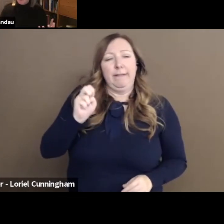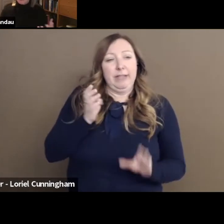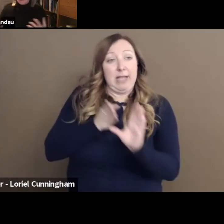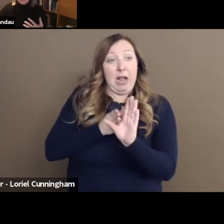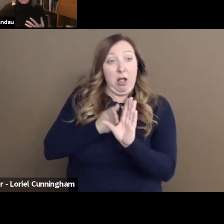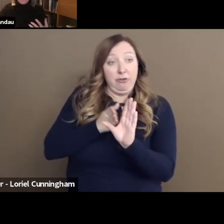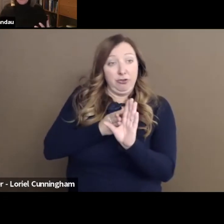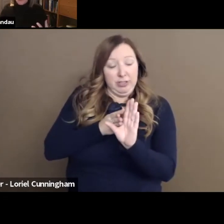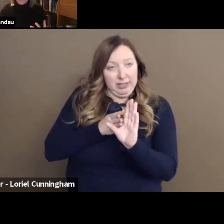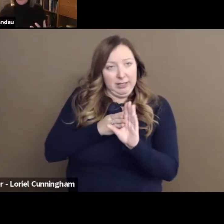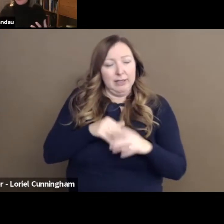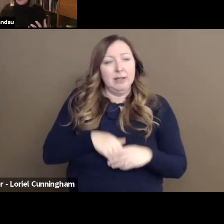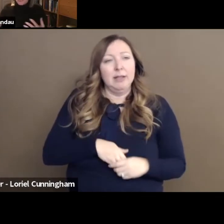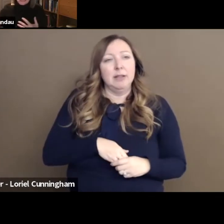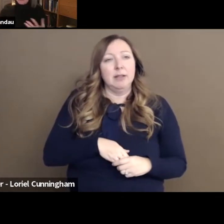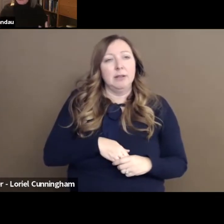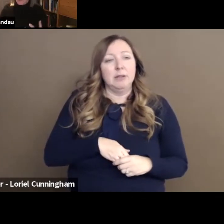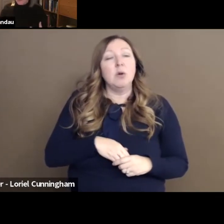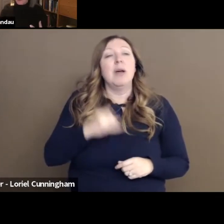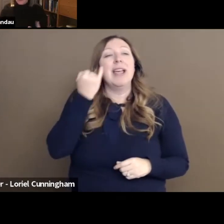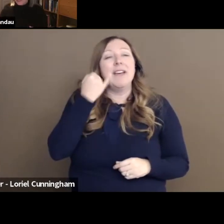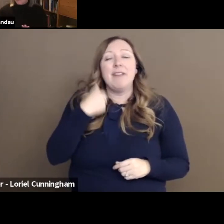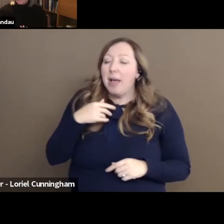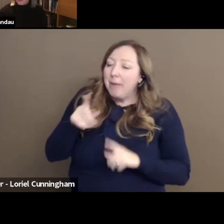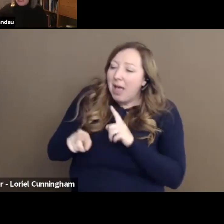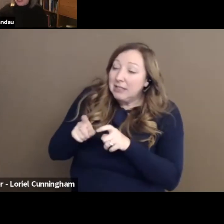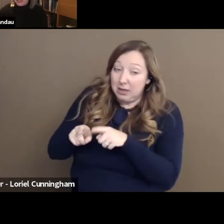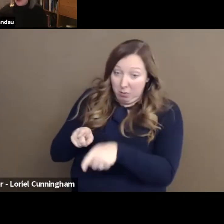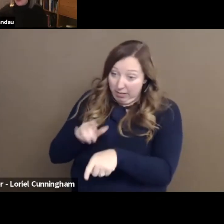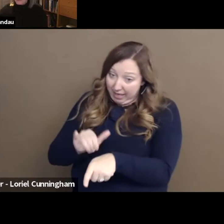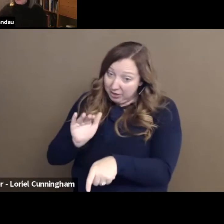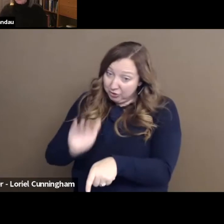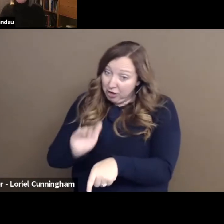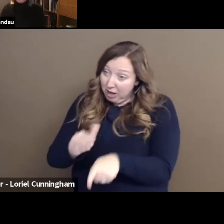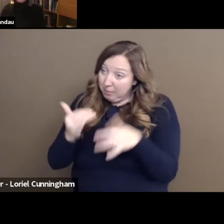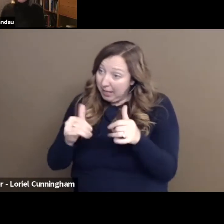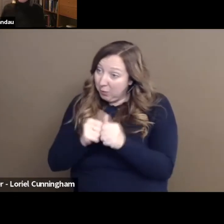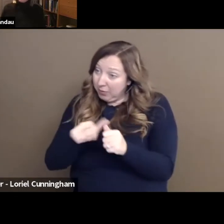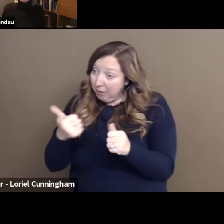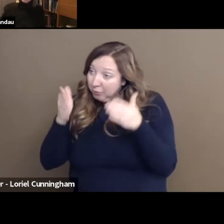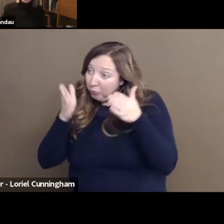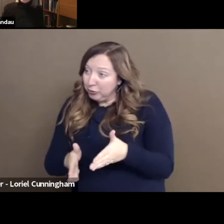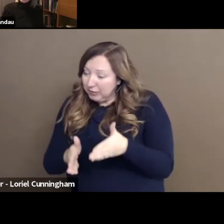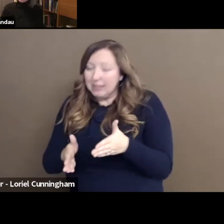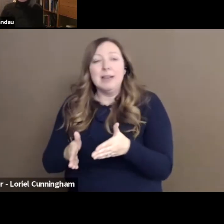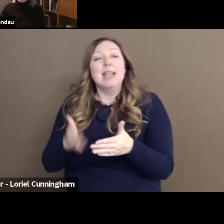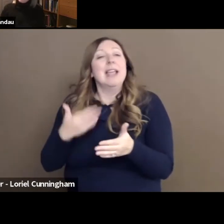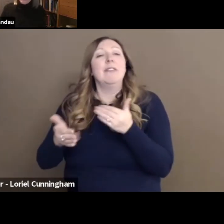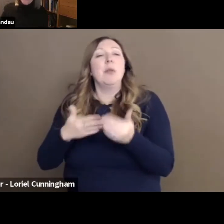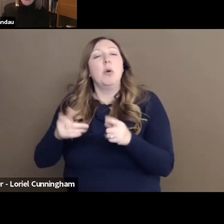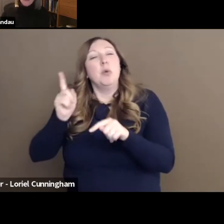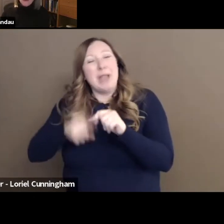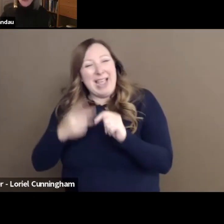playing with another person engaging with another person even though you can't see the other person